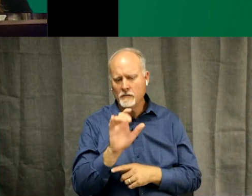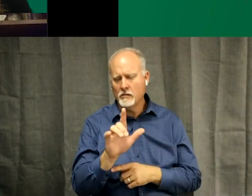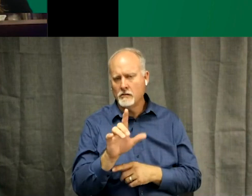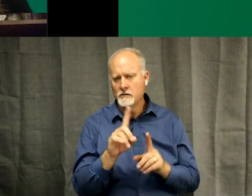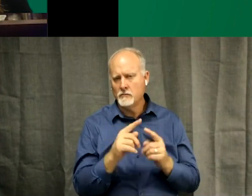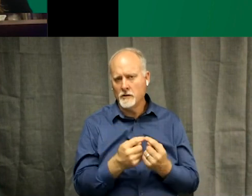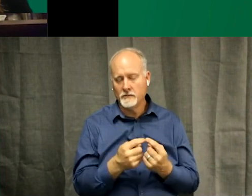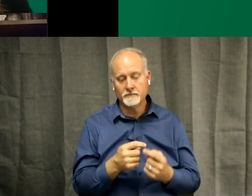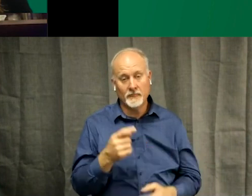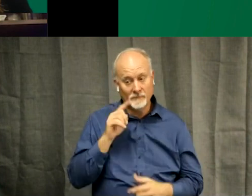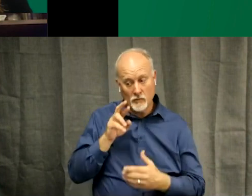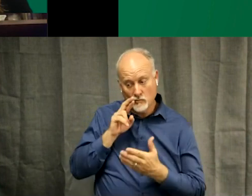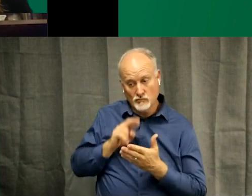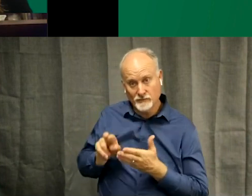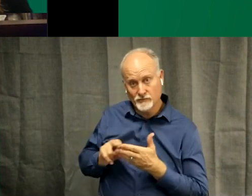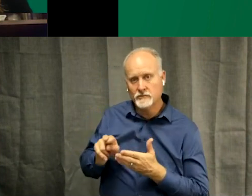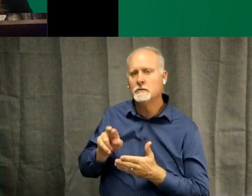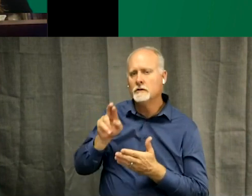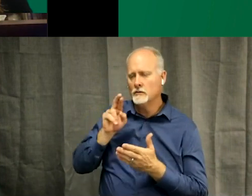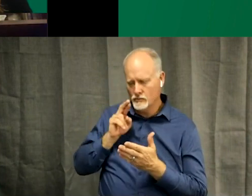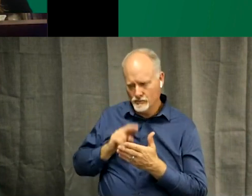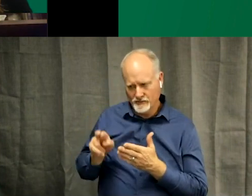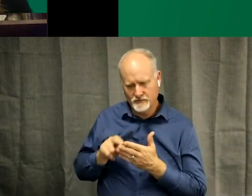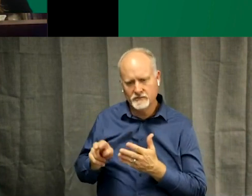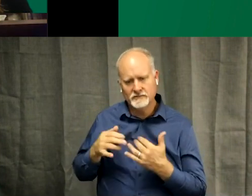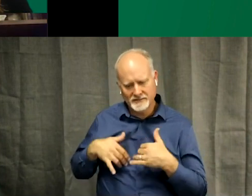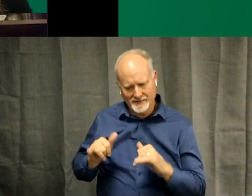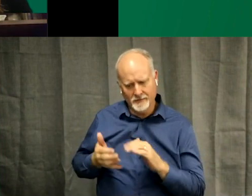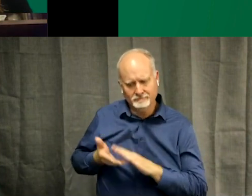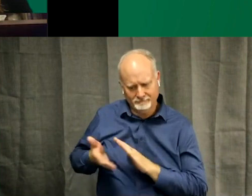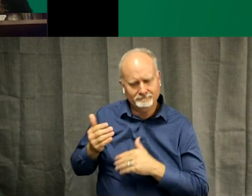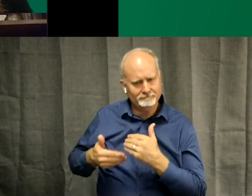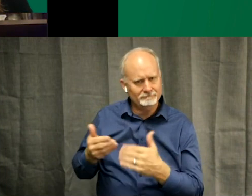as far as research goes research is is being conducted right now and will continue